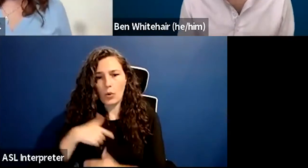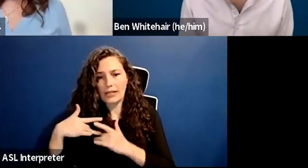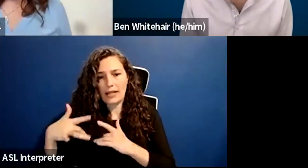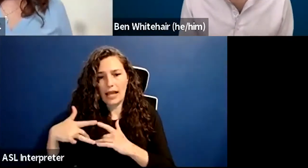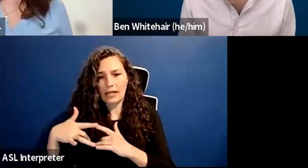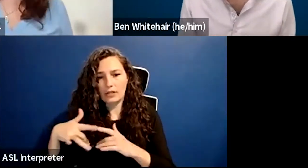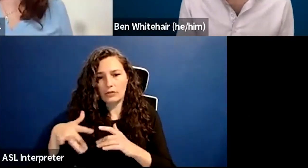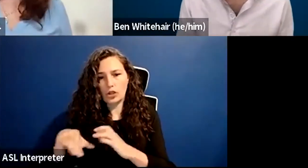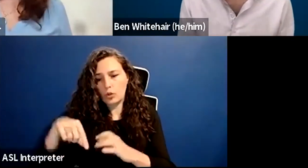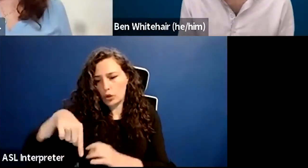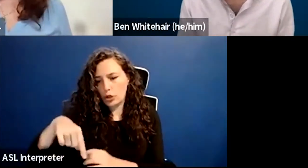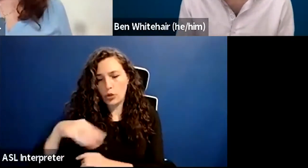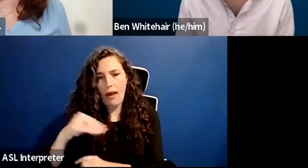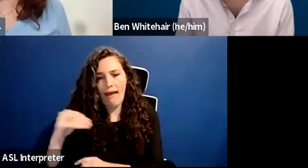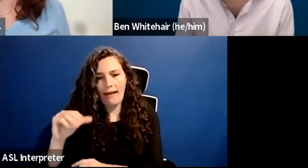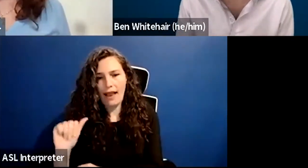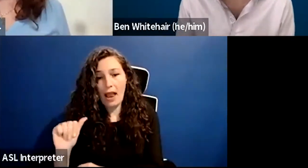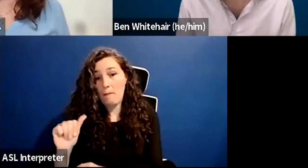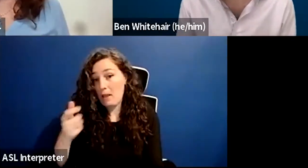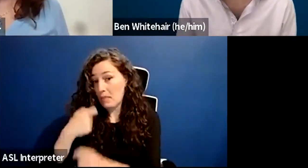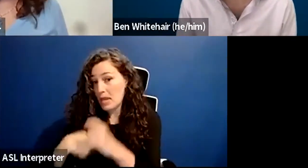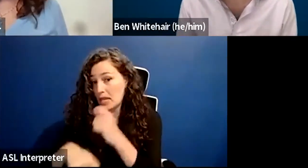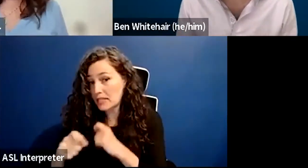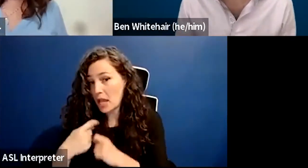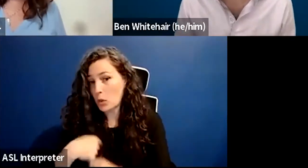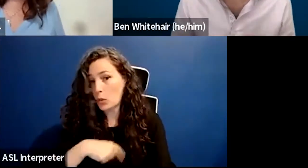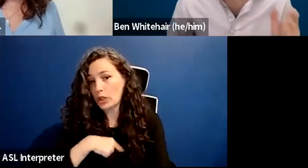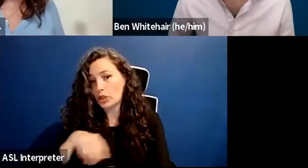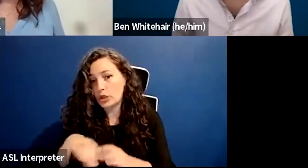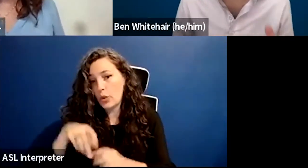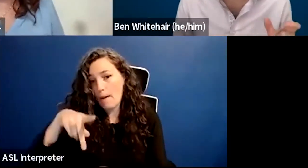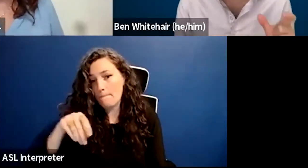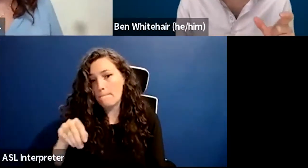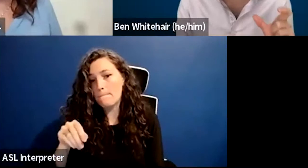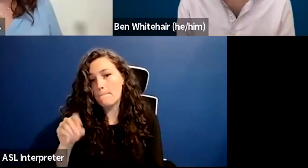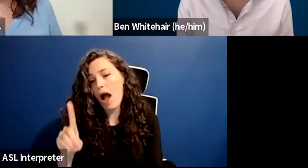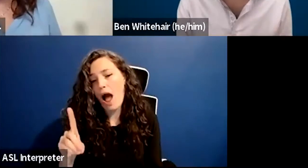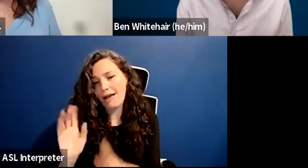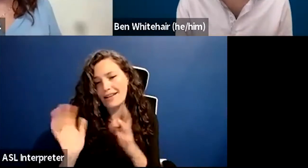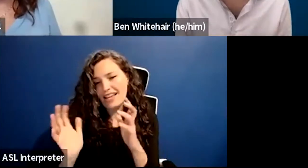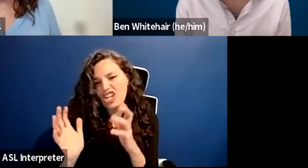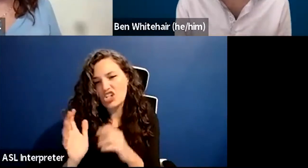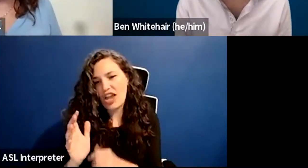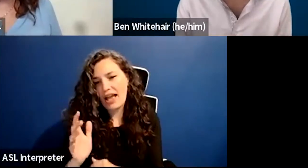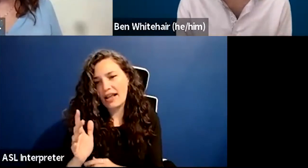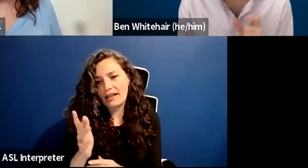maybe we could have a little pod chat and talk to someone that helps execute these contracts